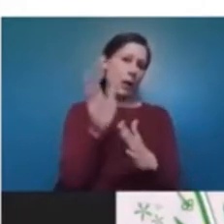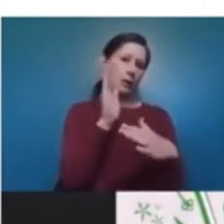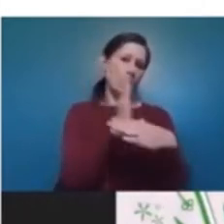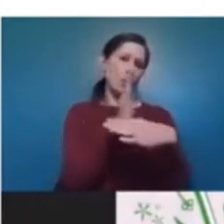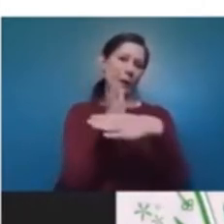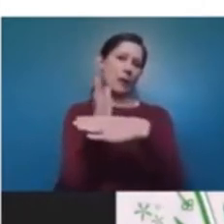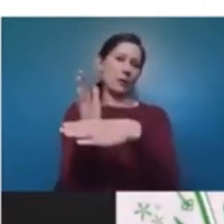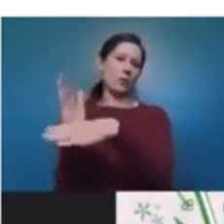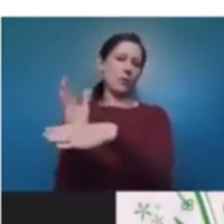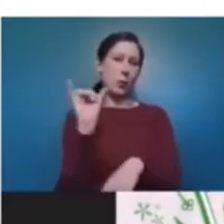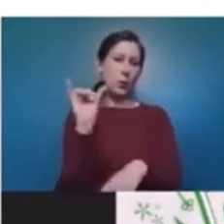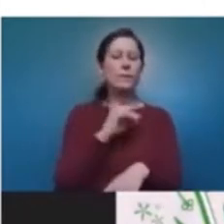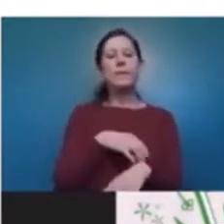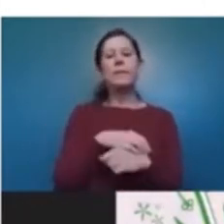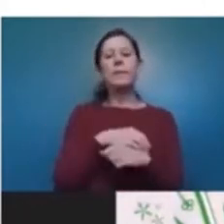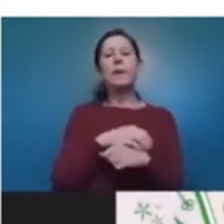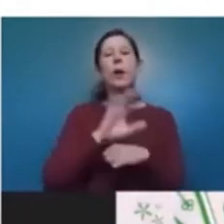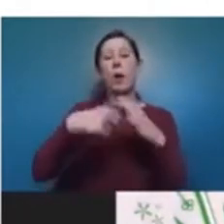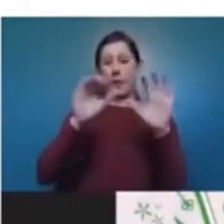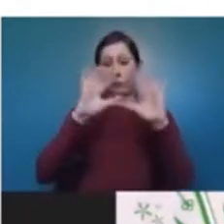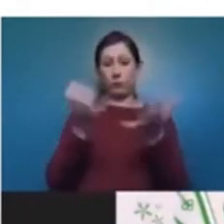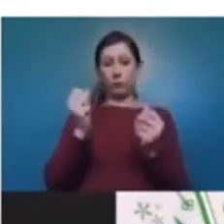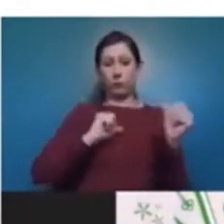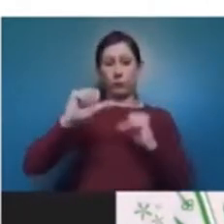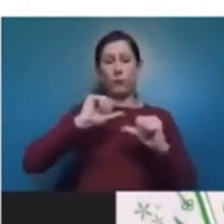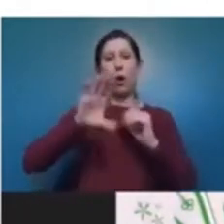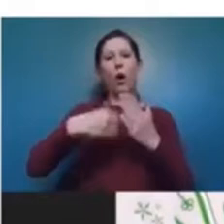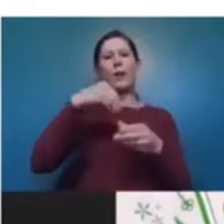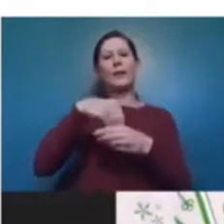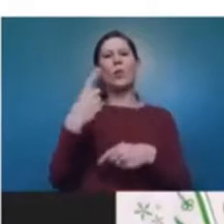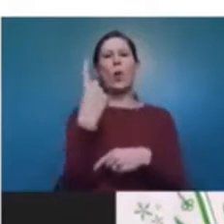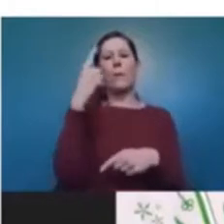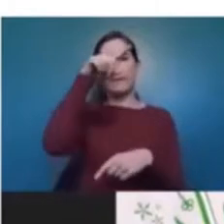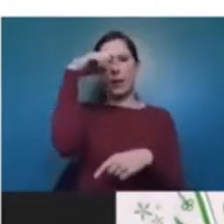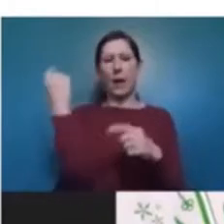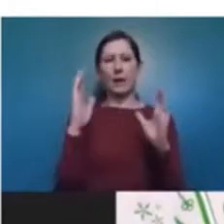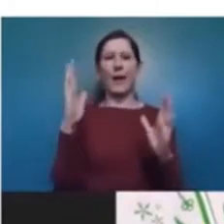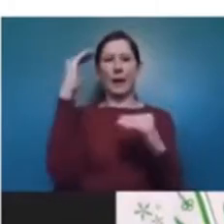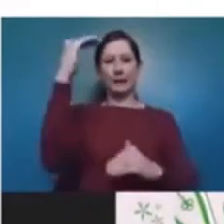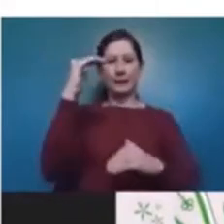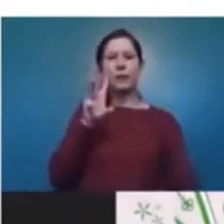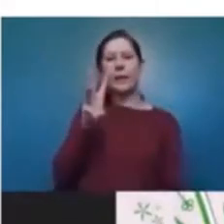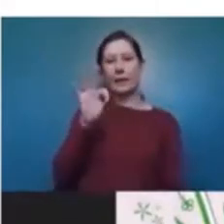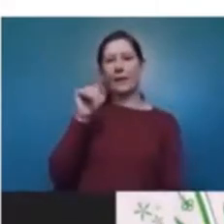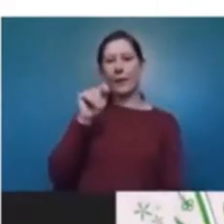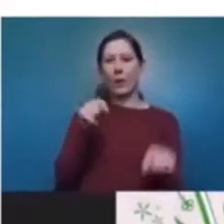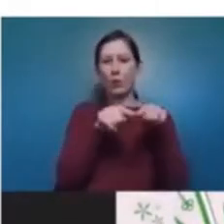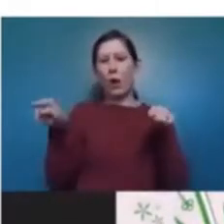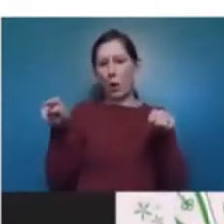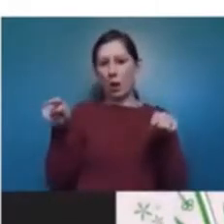All of the elements of the show are designed to fit into one black case that's large, about 6 feet wide. It will transform